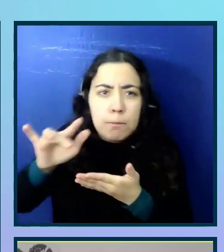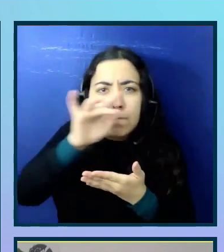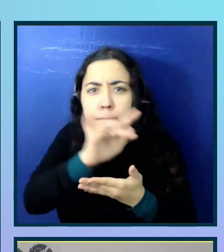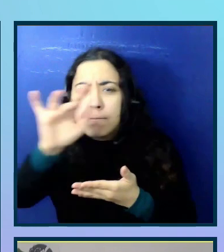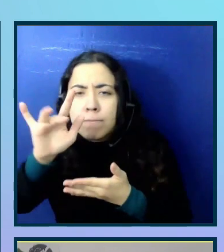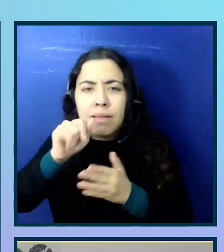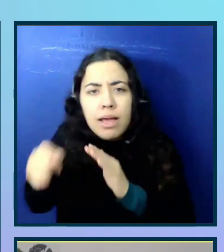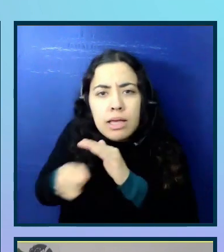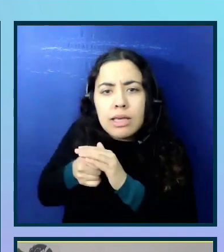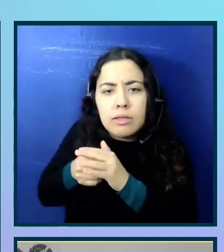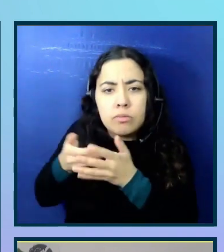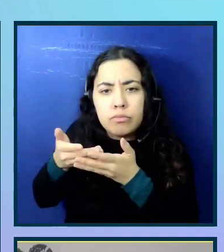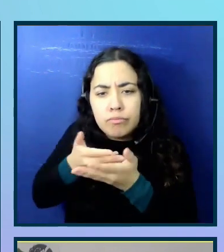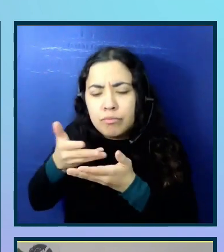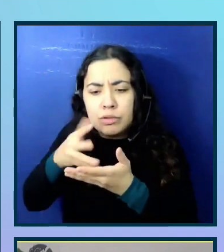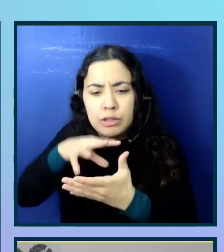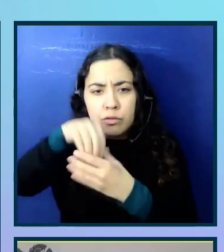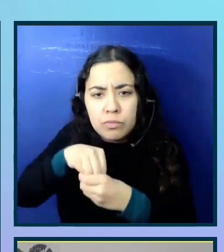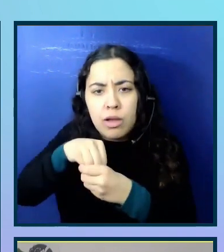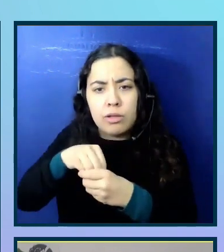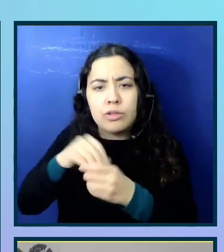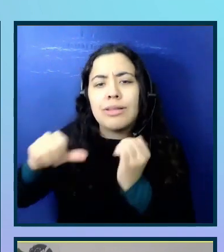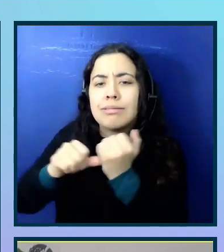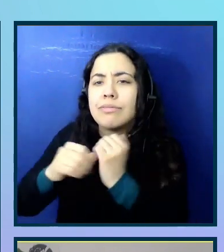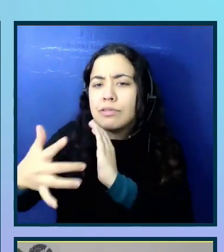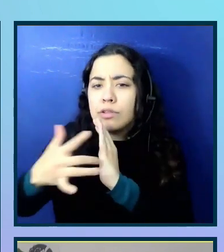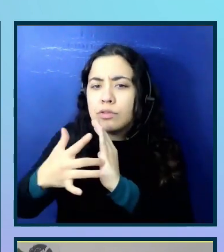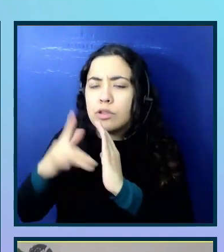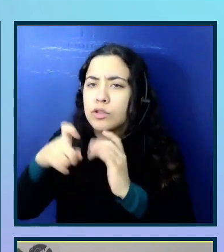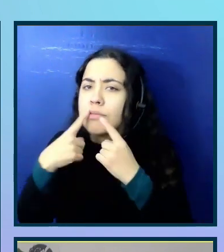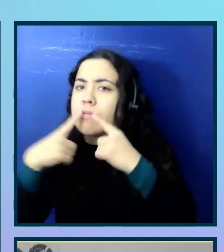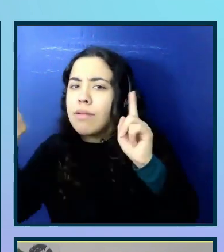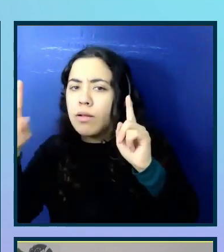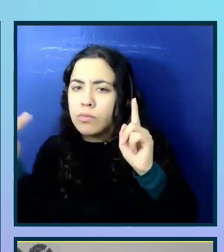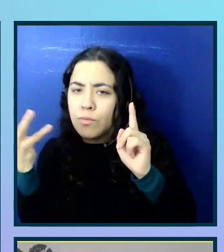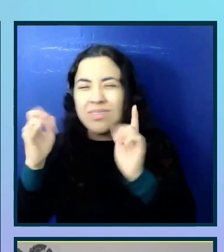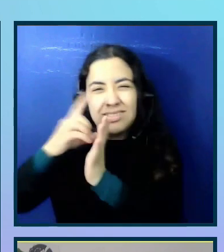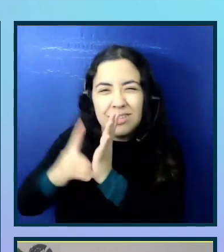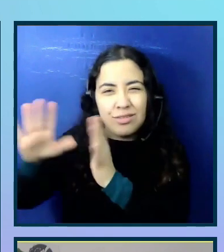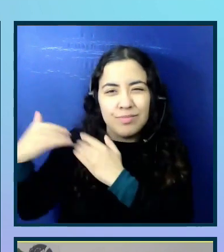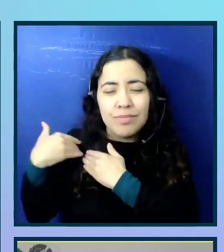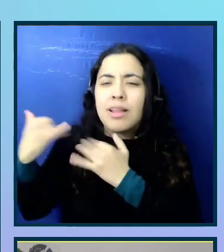and what assistive technology should announce. So for now, I will mostly focus on design documentation